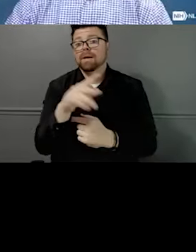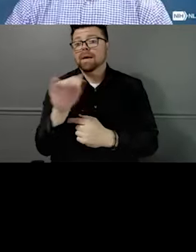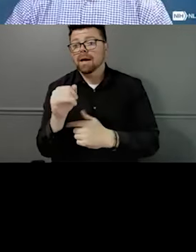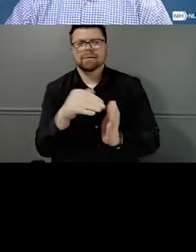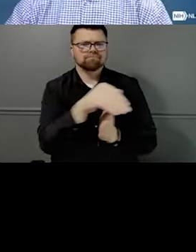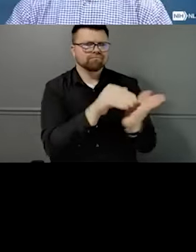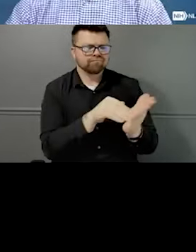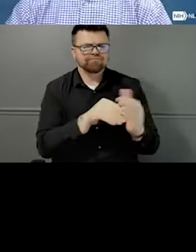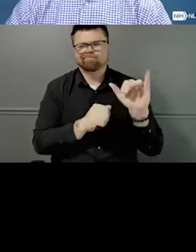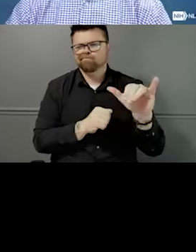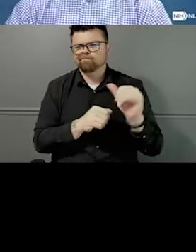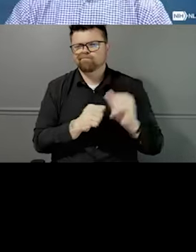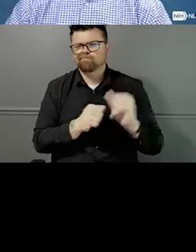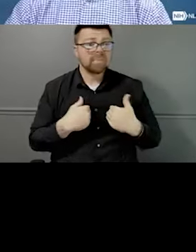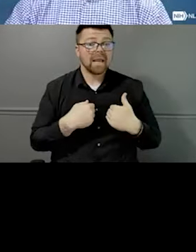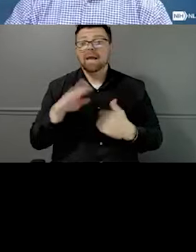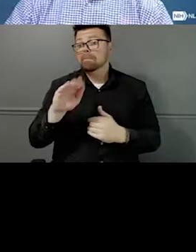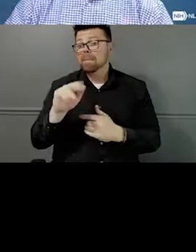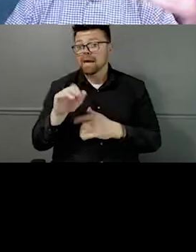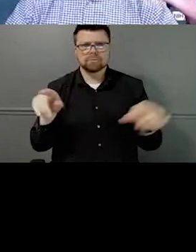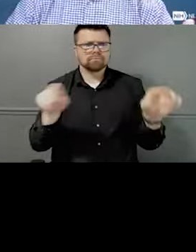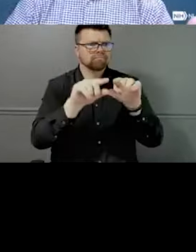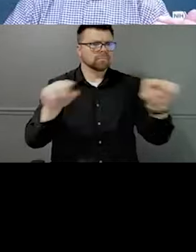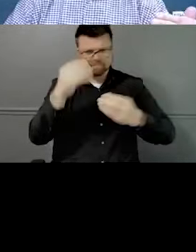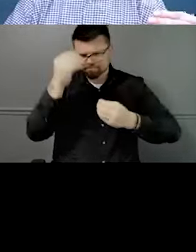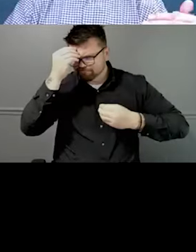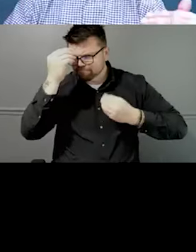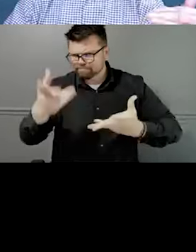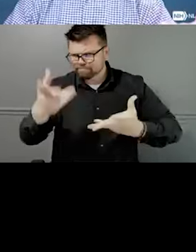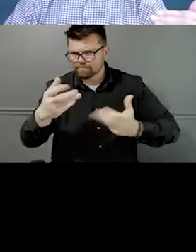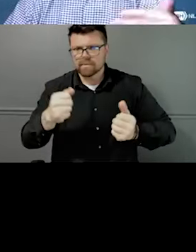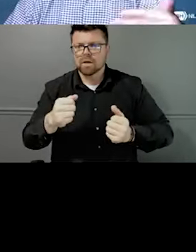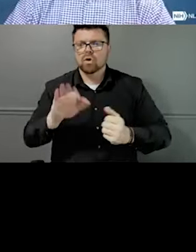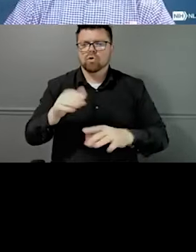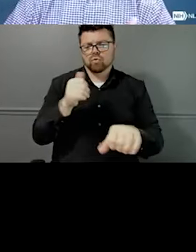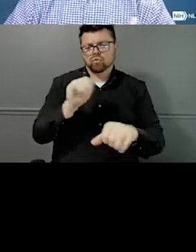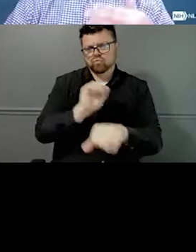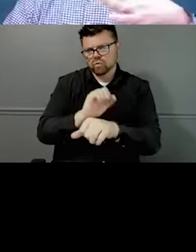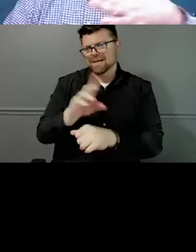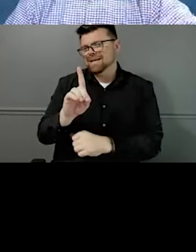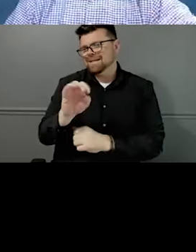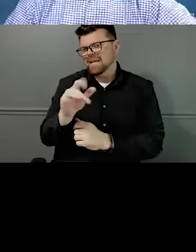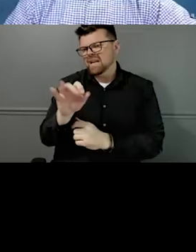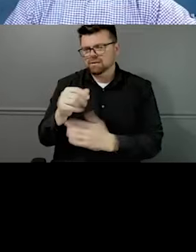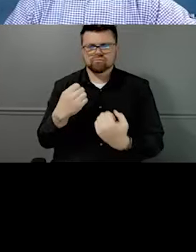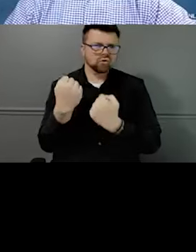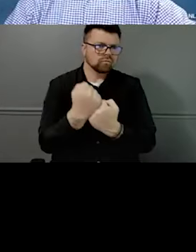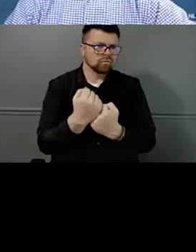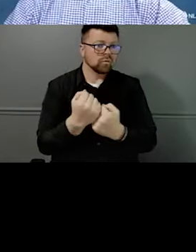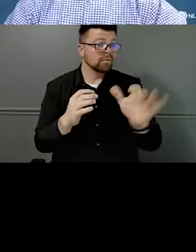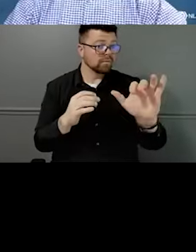there's going to be a banner. Let them know you're working as a delegate for this document here.